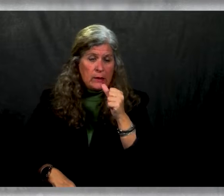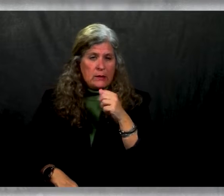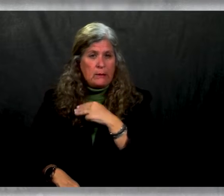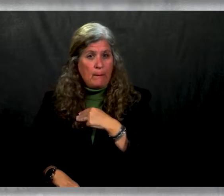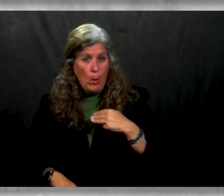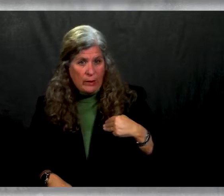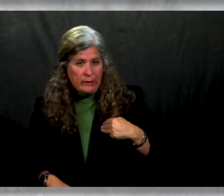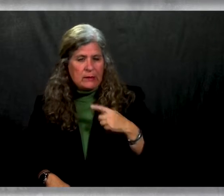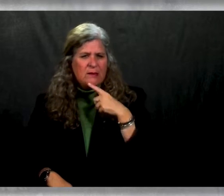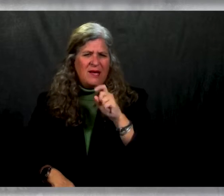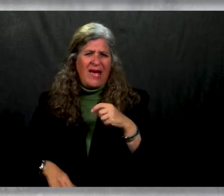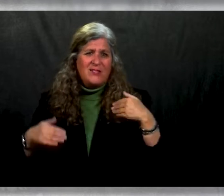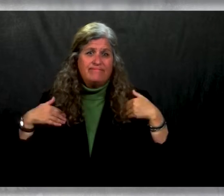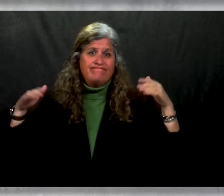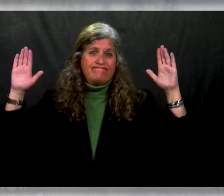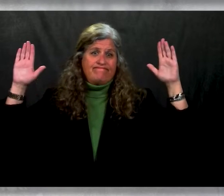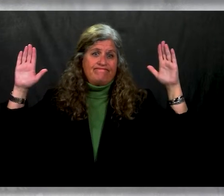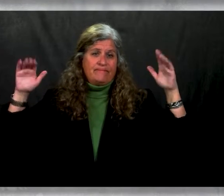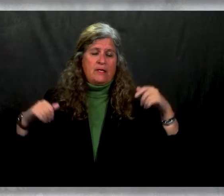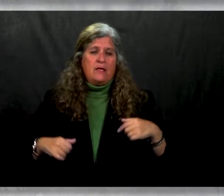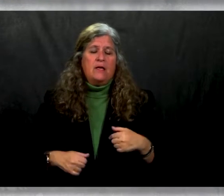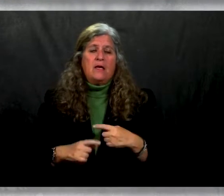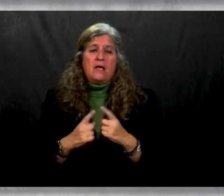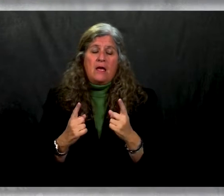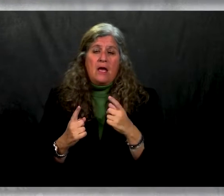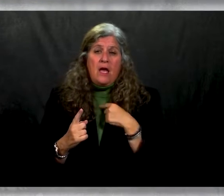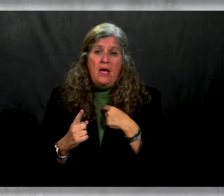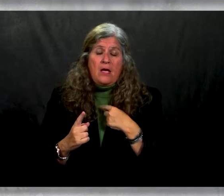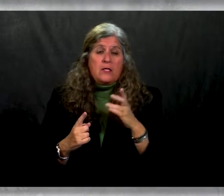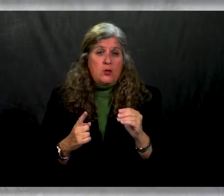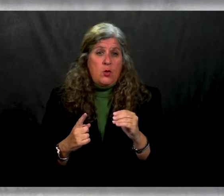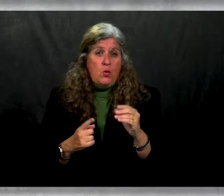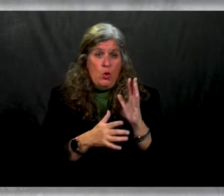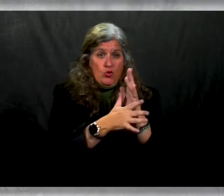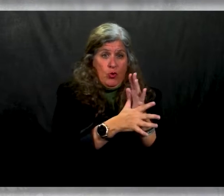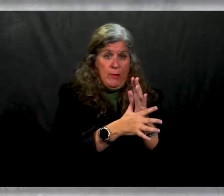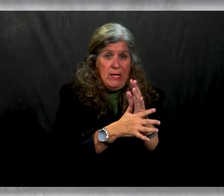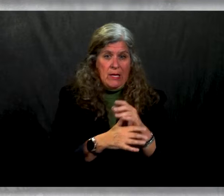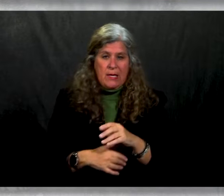Once Berlin and Moscow had agreed on the borders of their respective Polish territories,